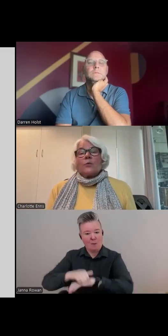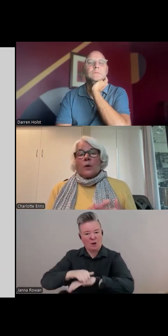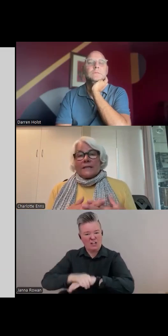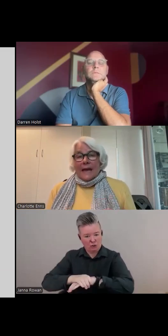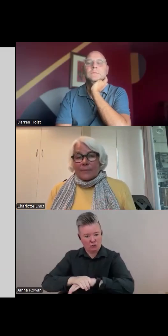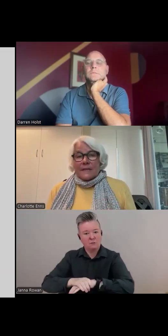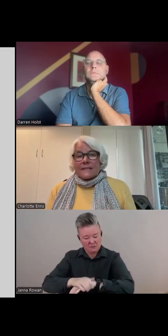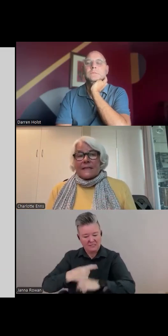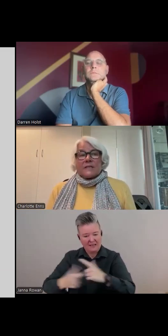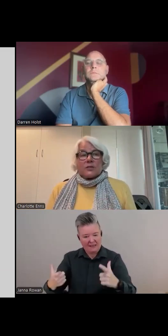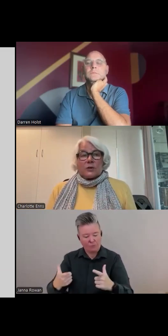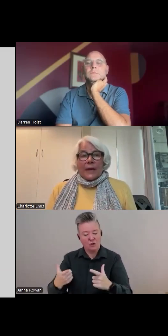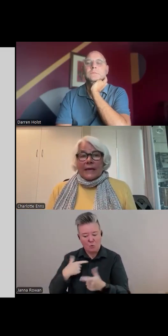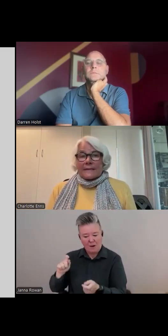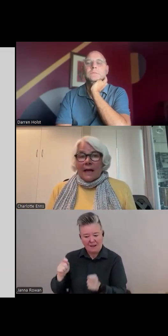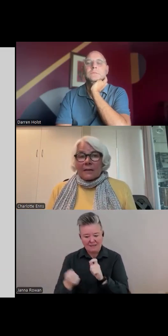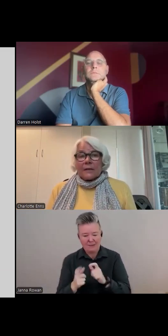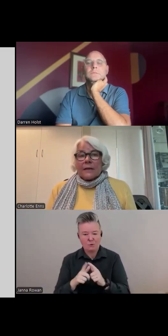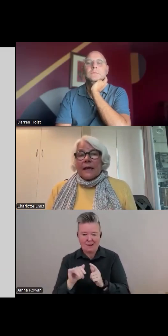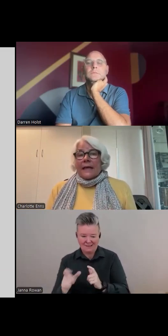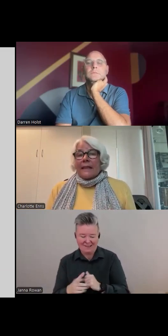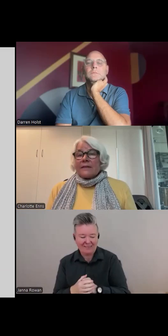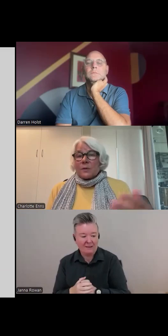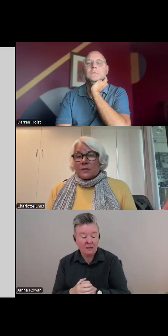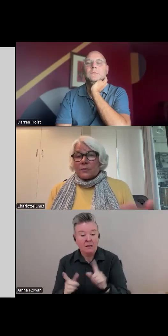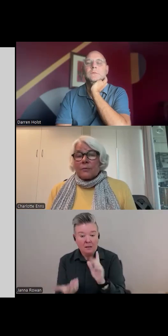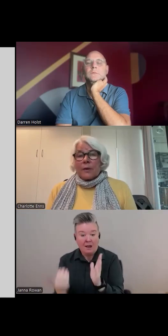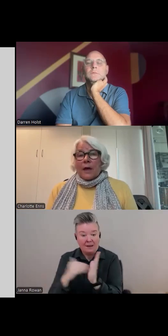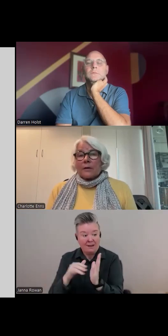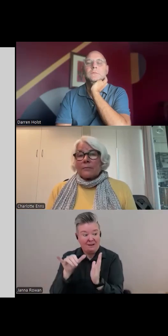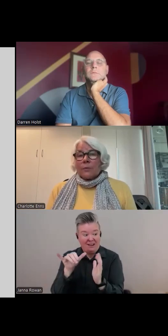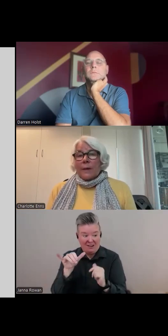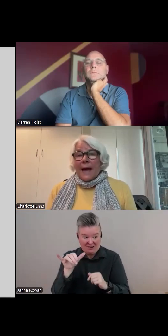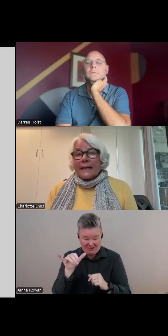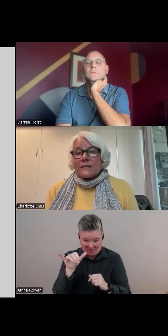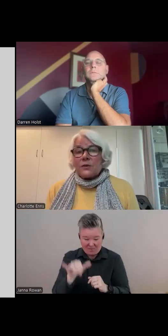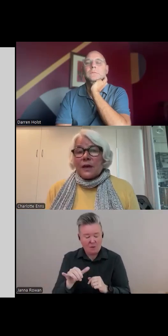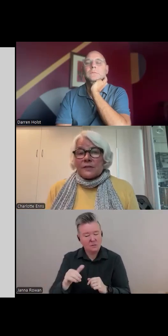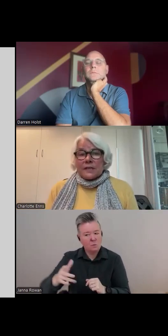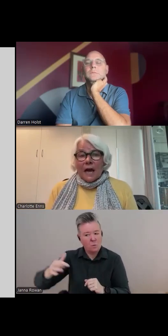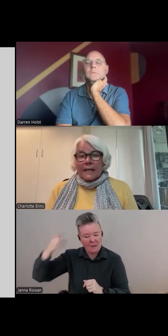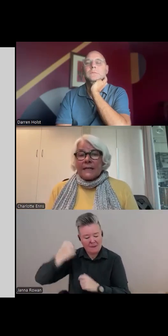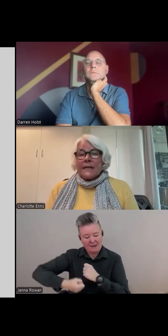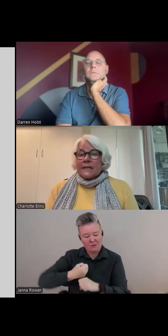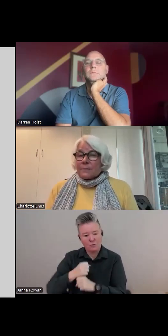And we adapted it into ASL. Again, this was way back in 2009.